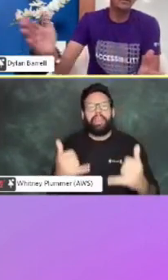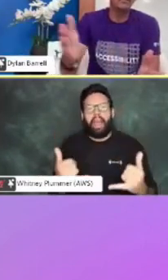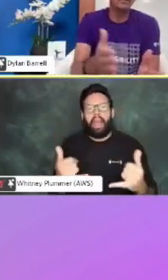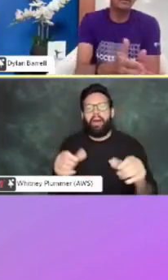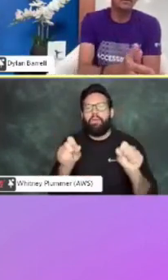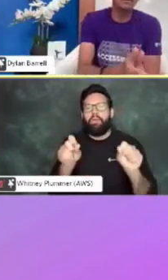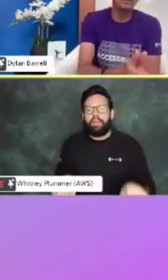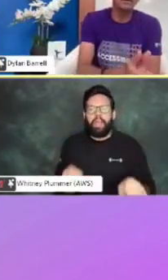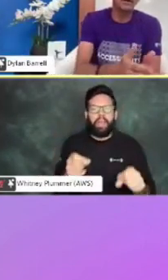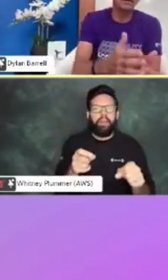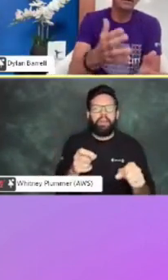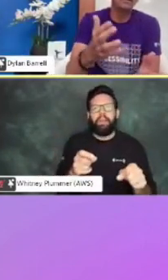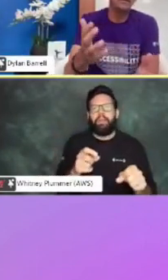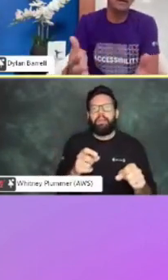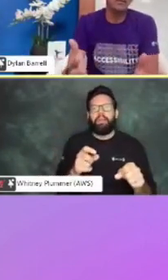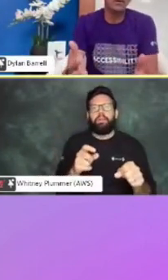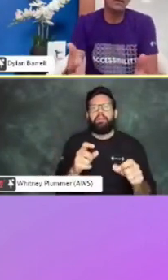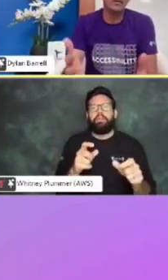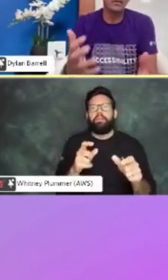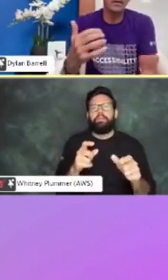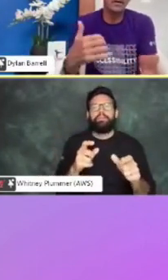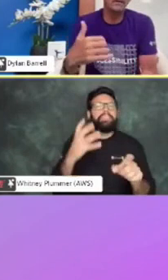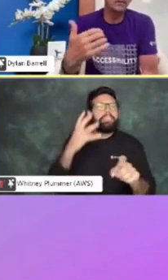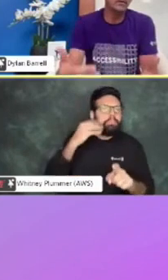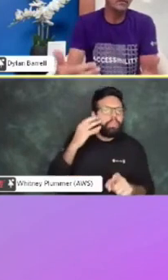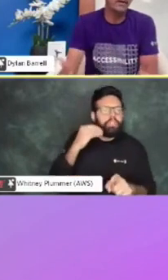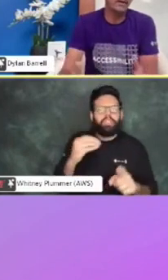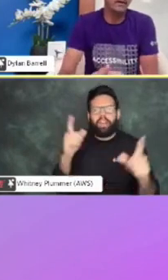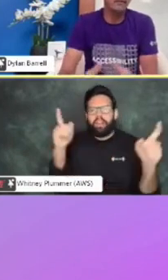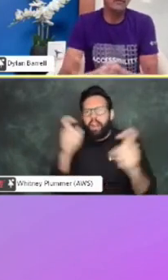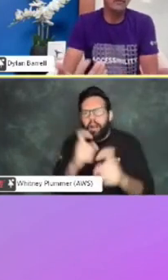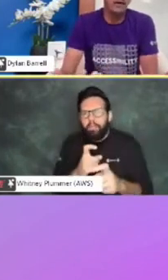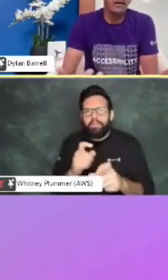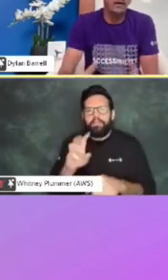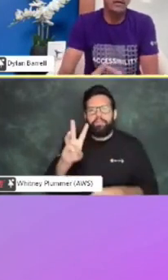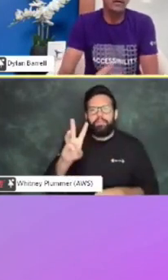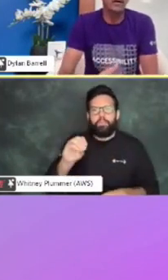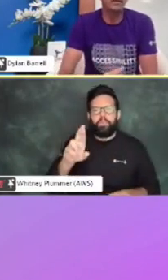So, for example, say you have a workflow where you have users signing up for a new credit card,